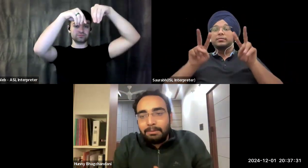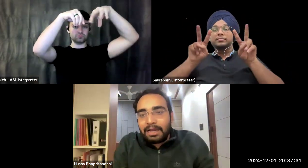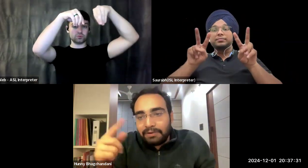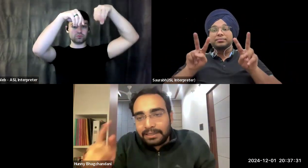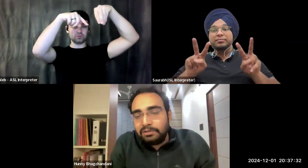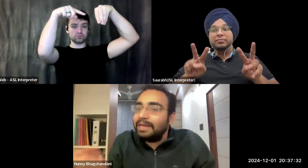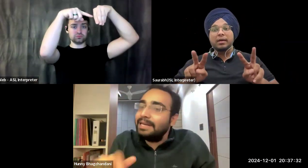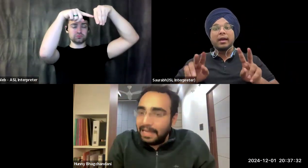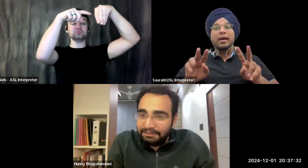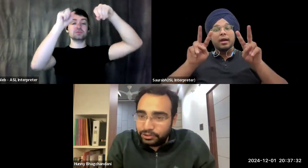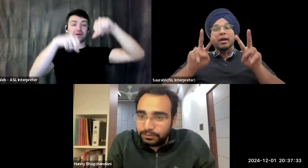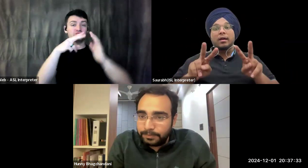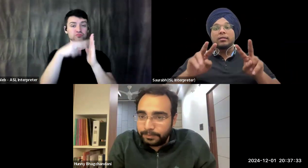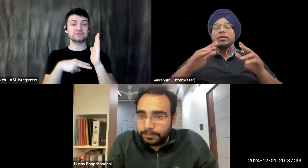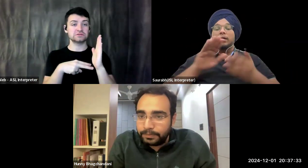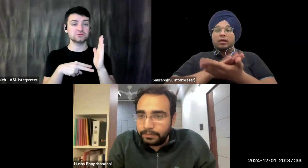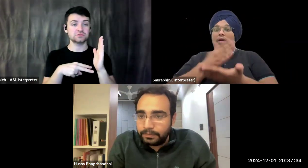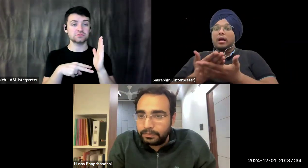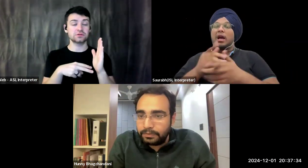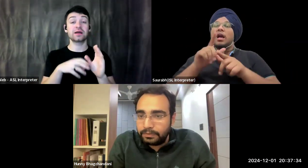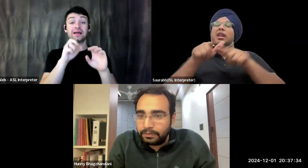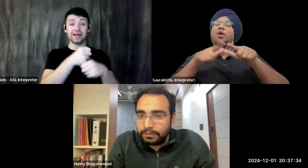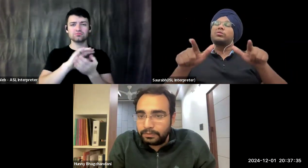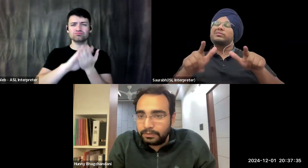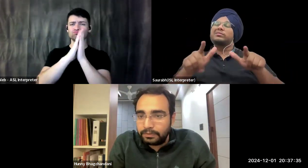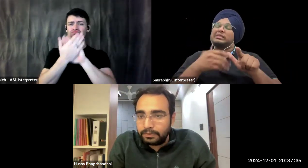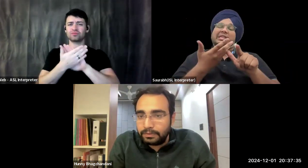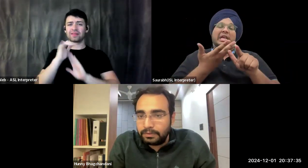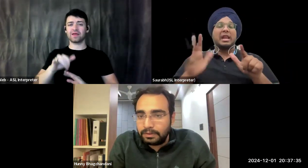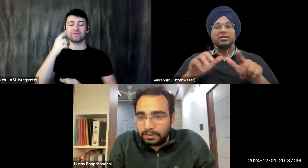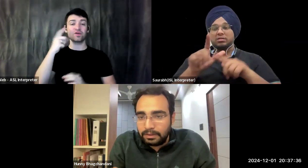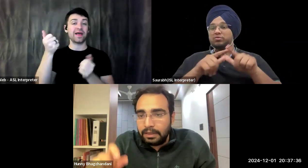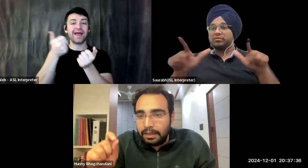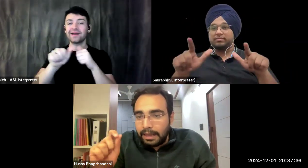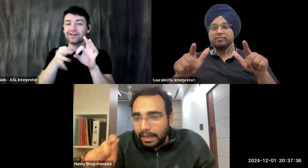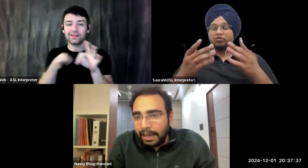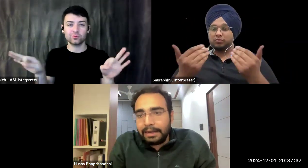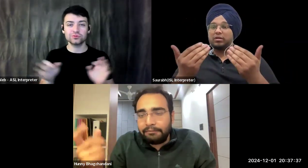can be converted into any language.